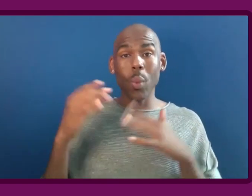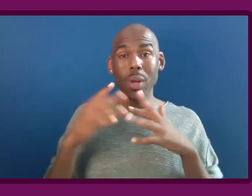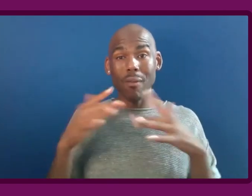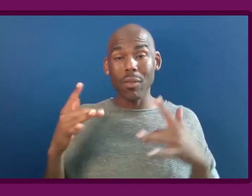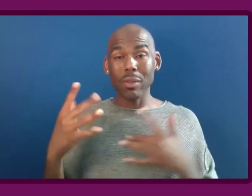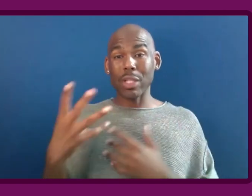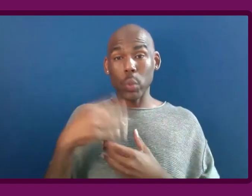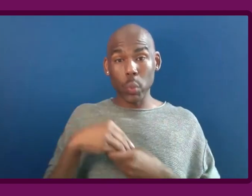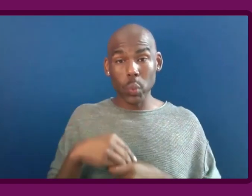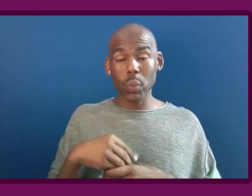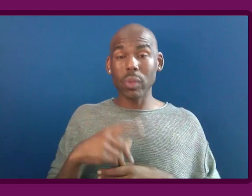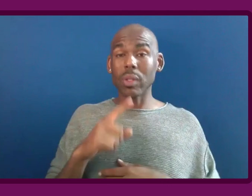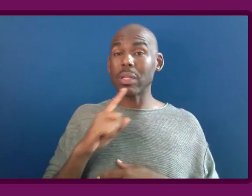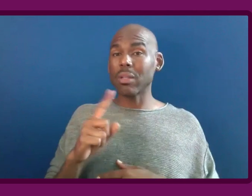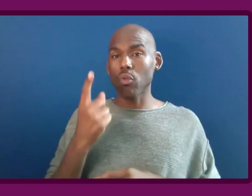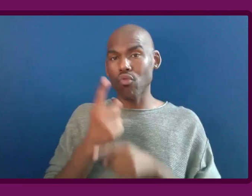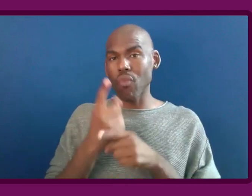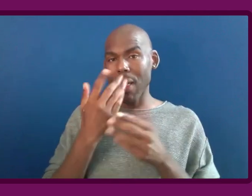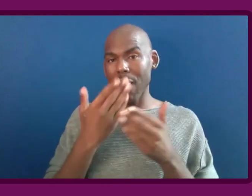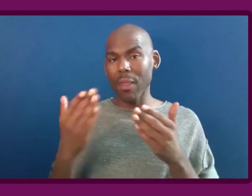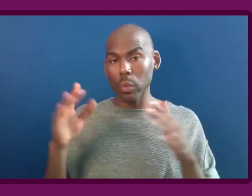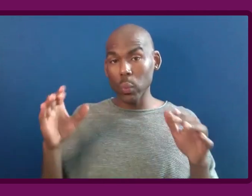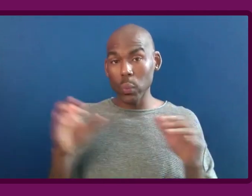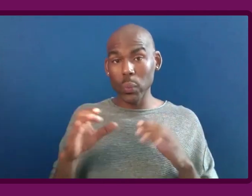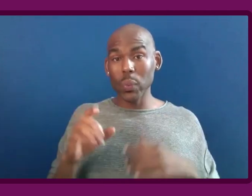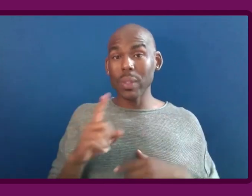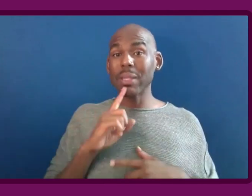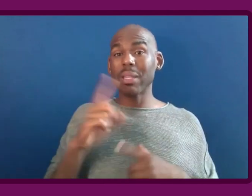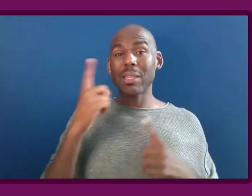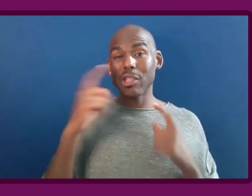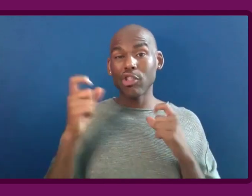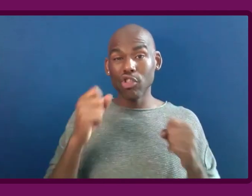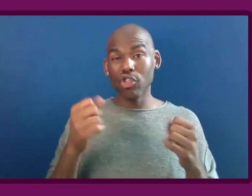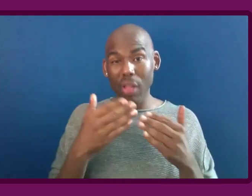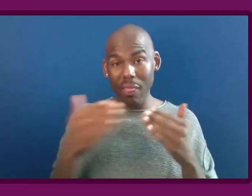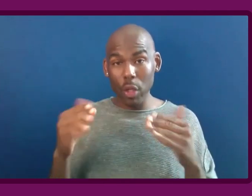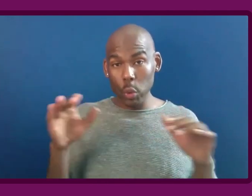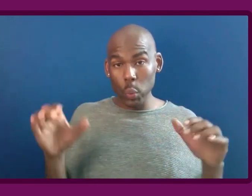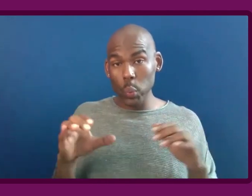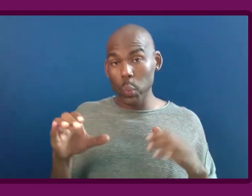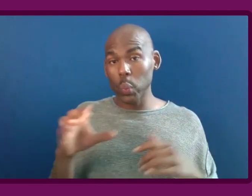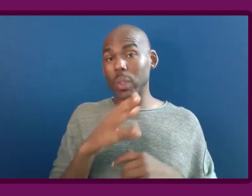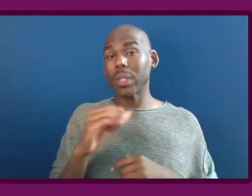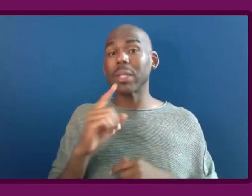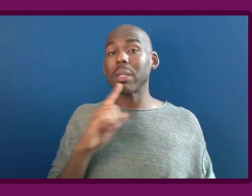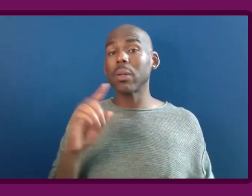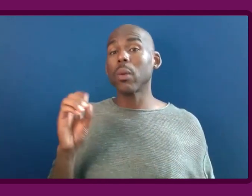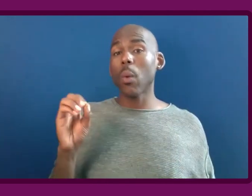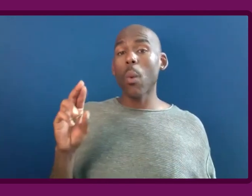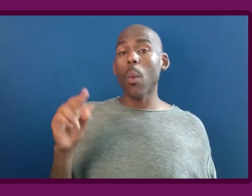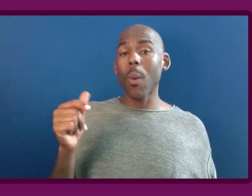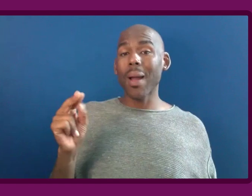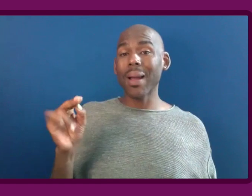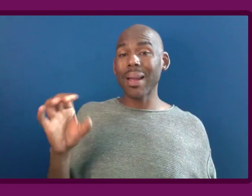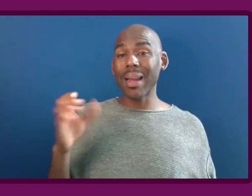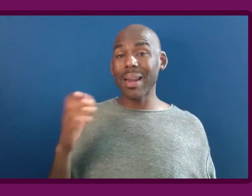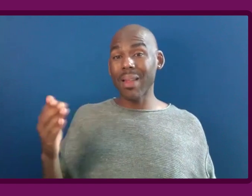Sometimes they tend to think that disabled stories will only touch disabled people. Or if we tell